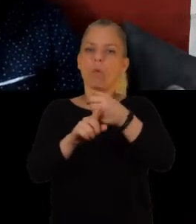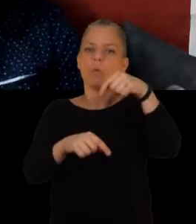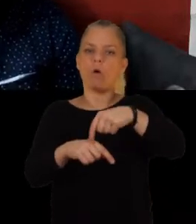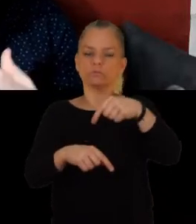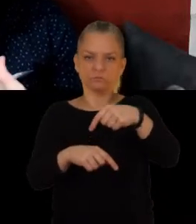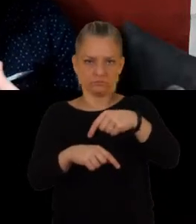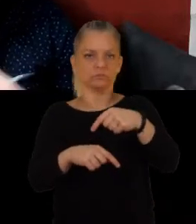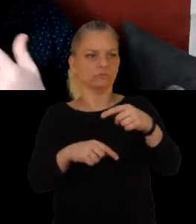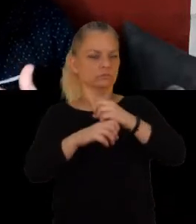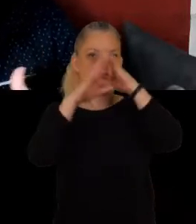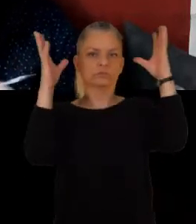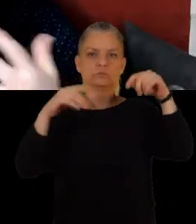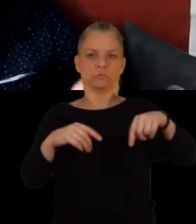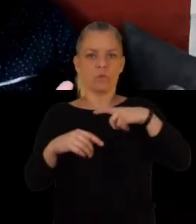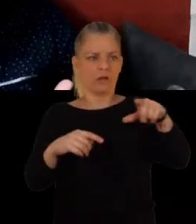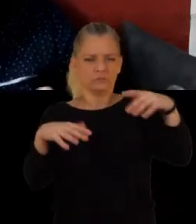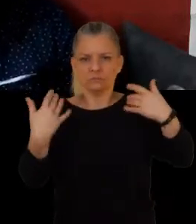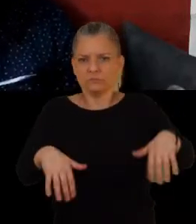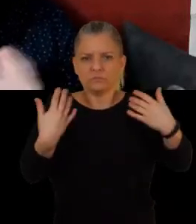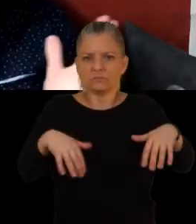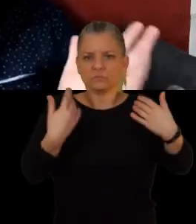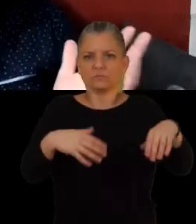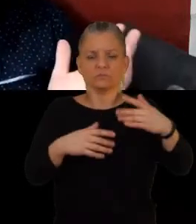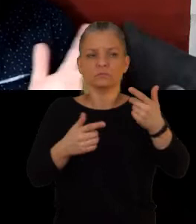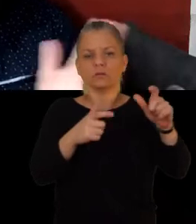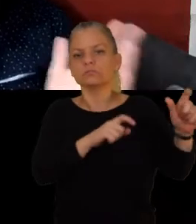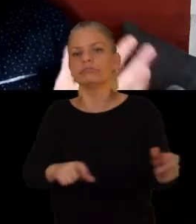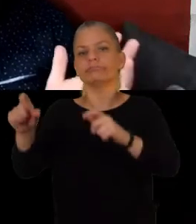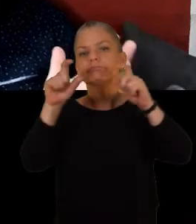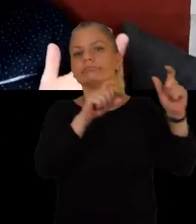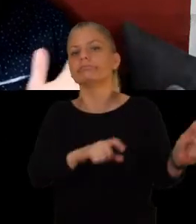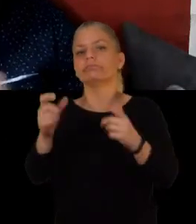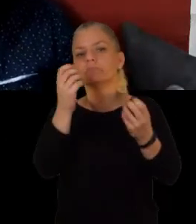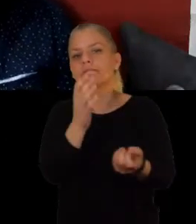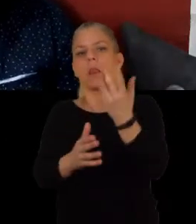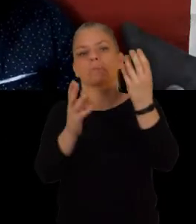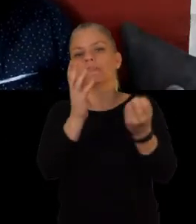how they actually have the opportunity to lead because peers are absolutely fantastic and so